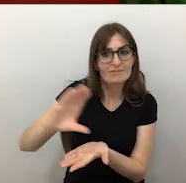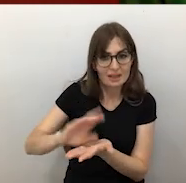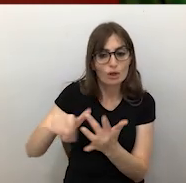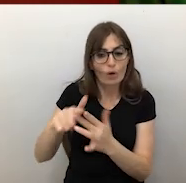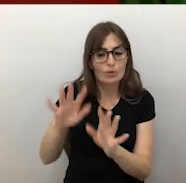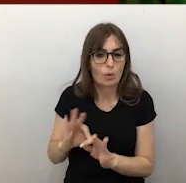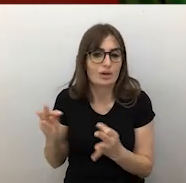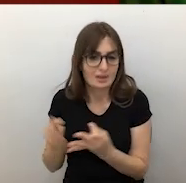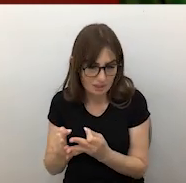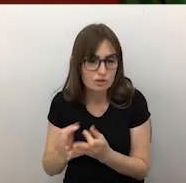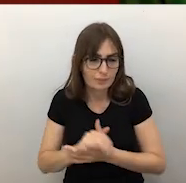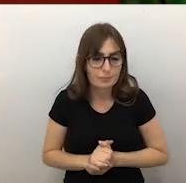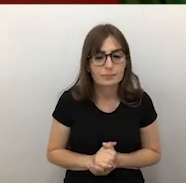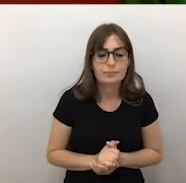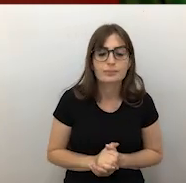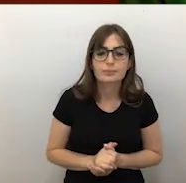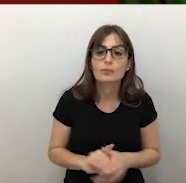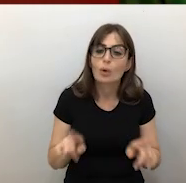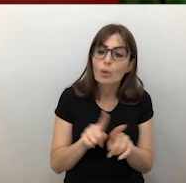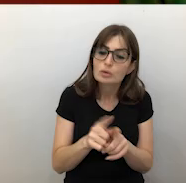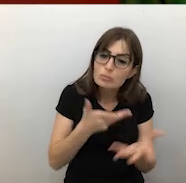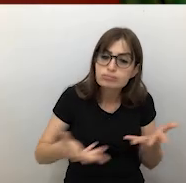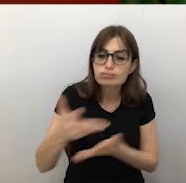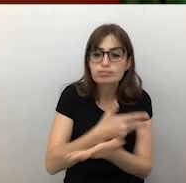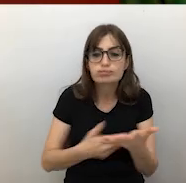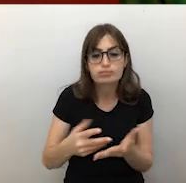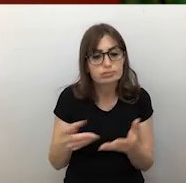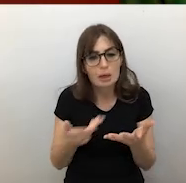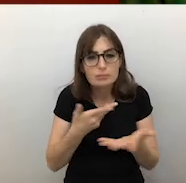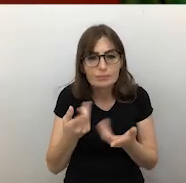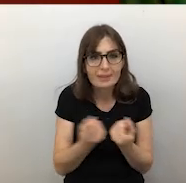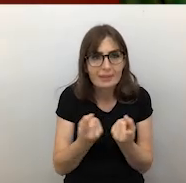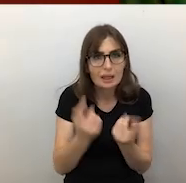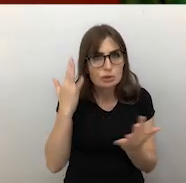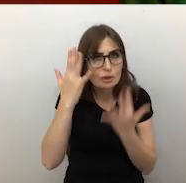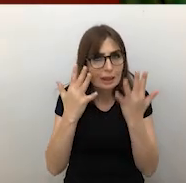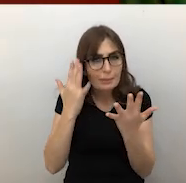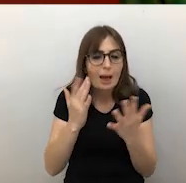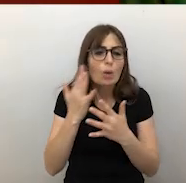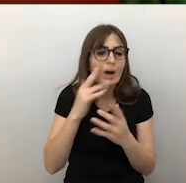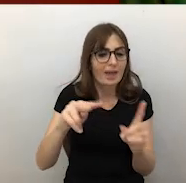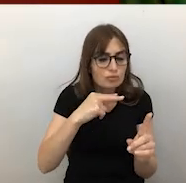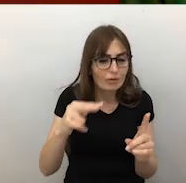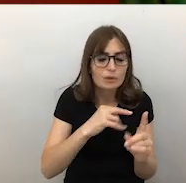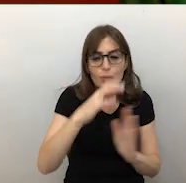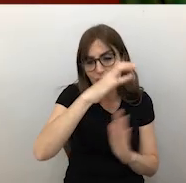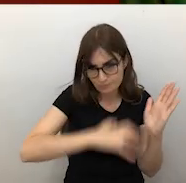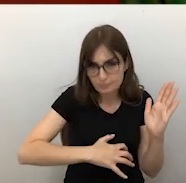of the organisation. Finally, we discuss some of the things directors should consider when reviewing a cash flow statement.